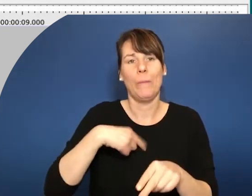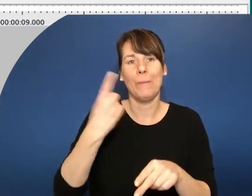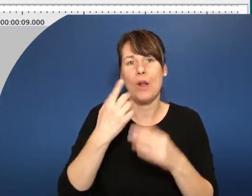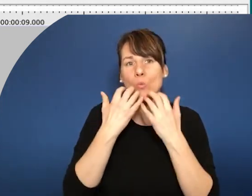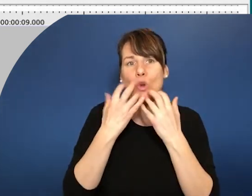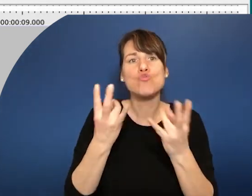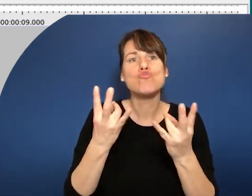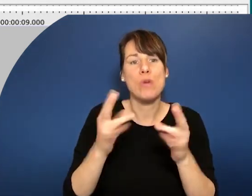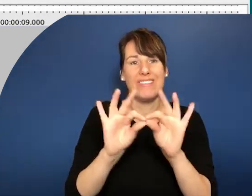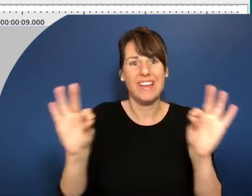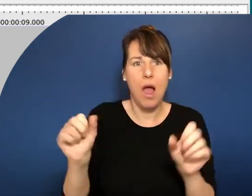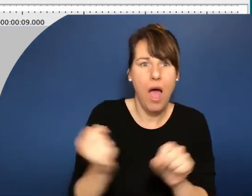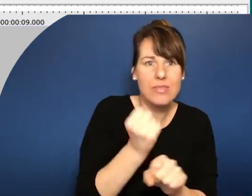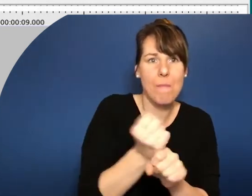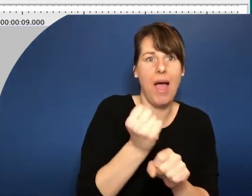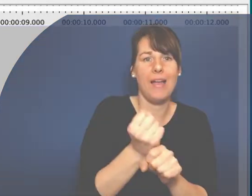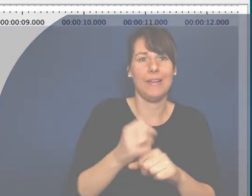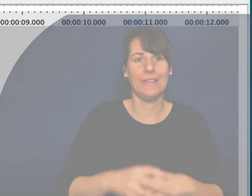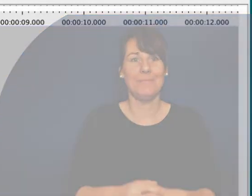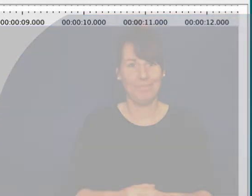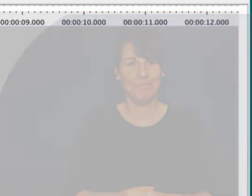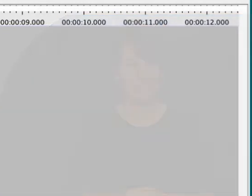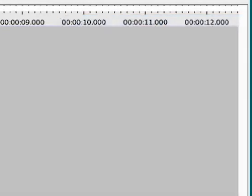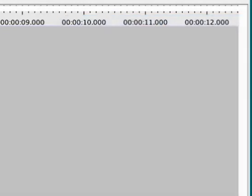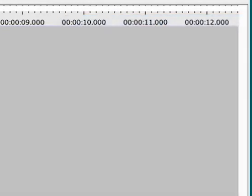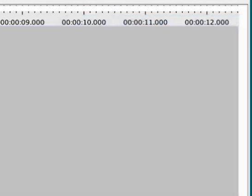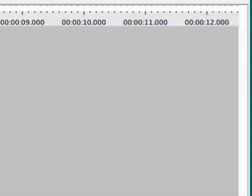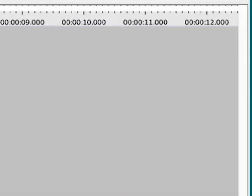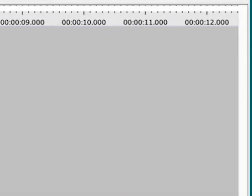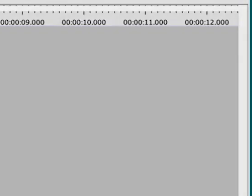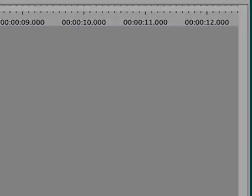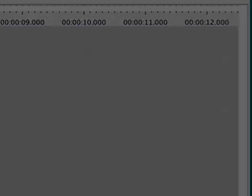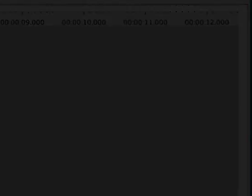In the upcoming videos, I will continue with explaining how to create tiers.